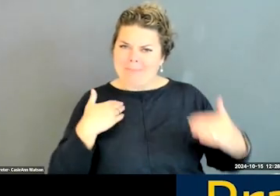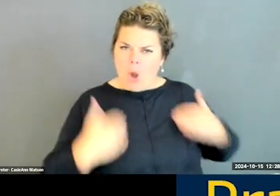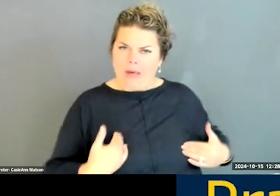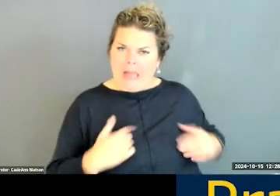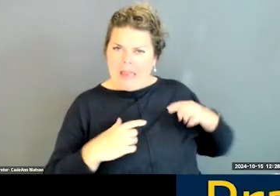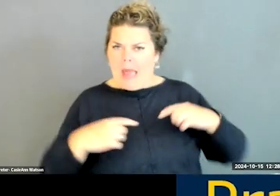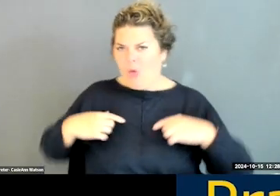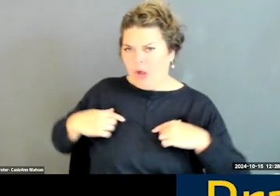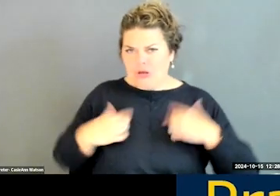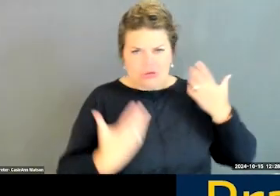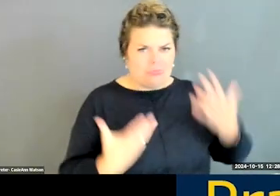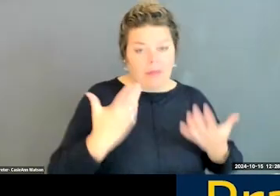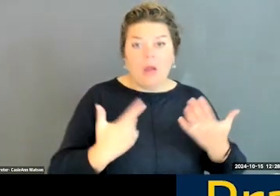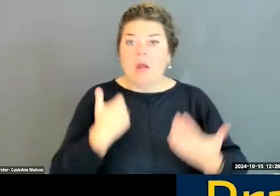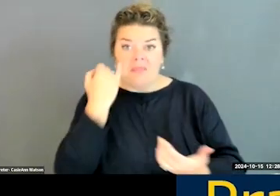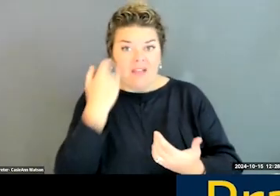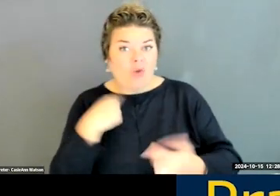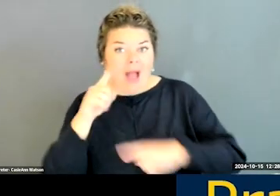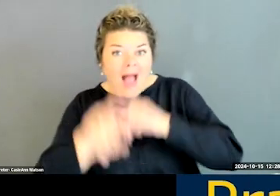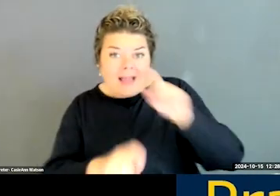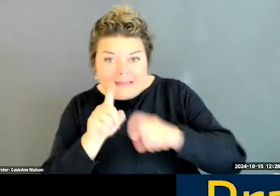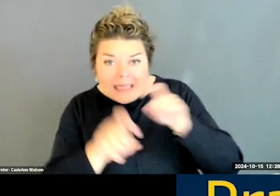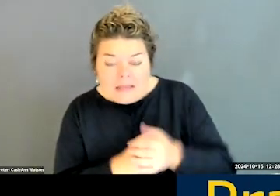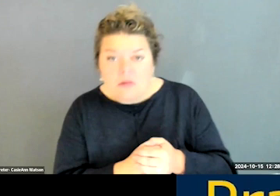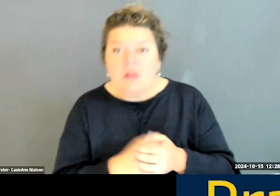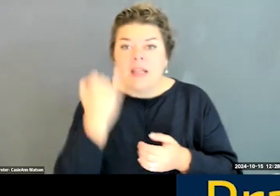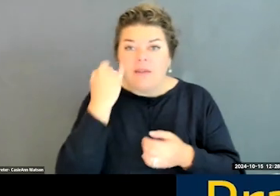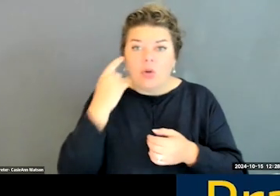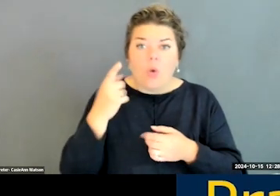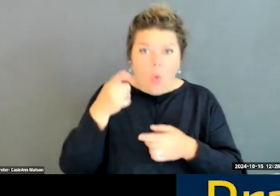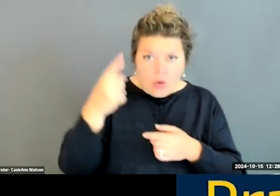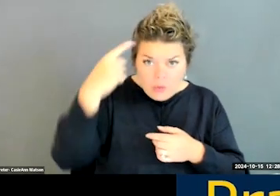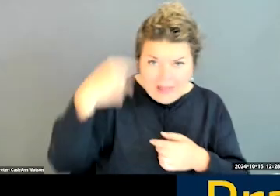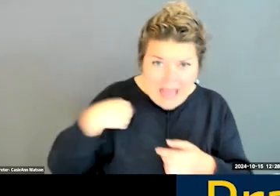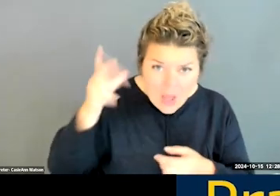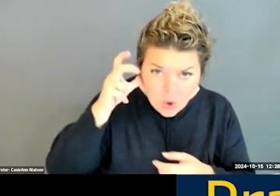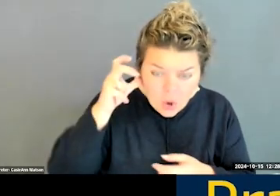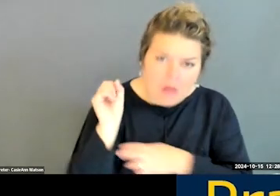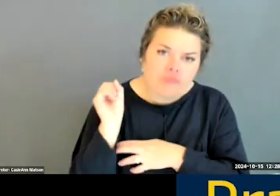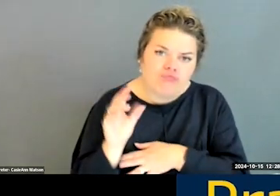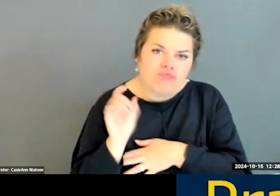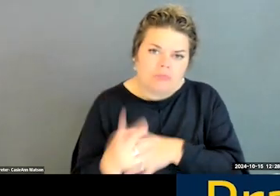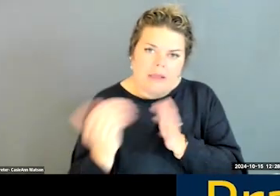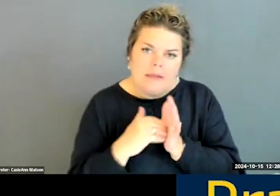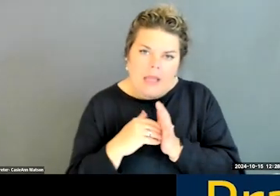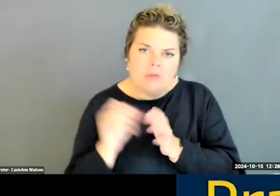You are asking relevant questions. You're repeating back what you think you heard or what you actually heard and making sure